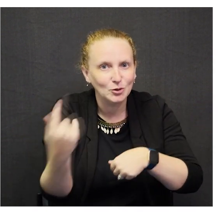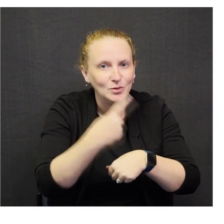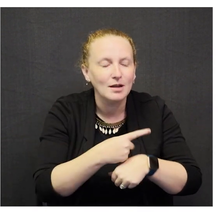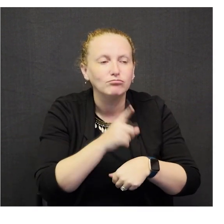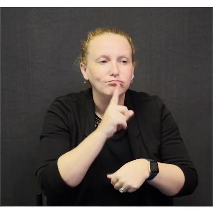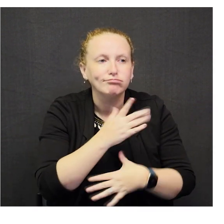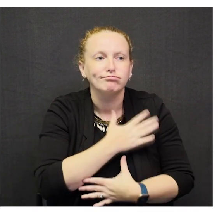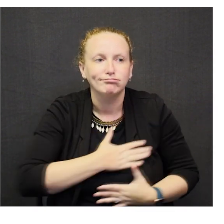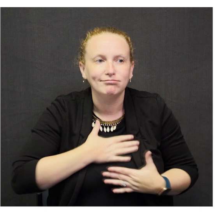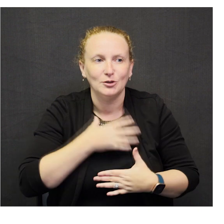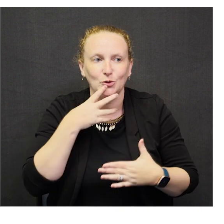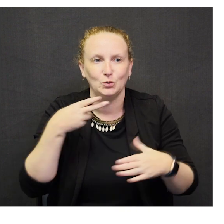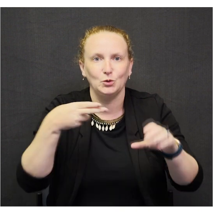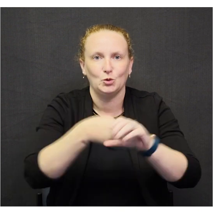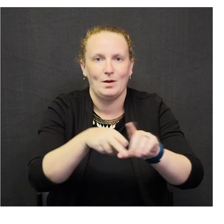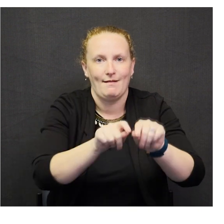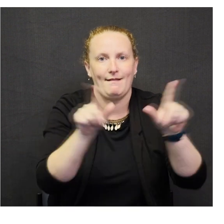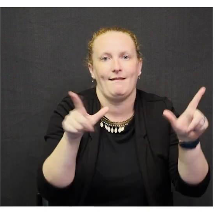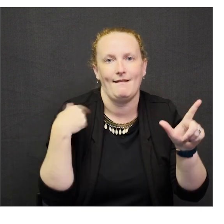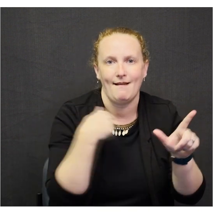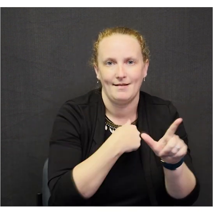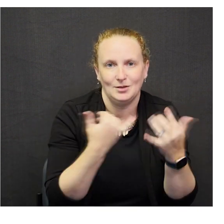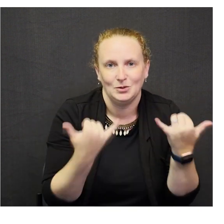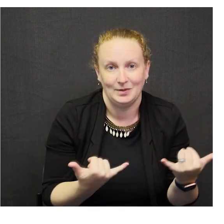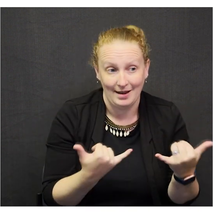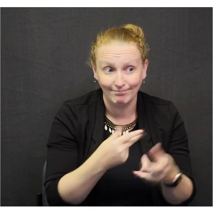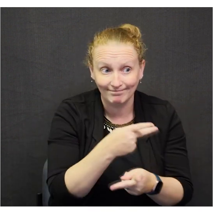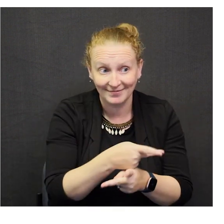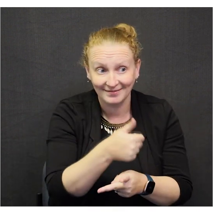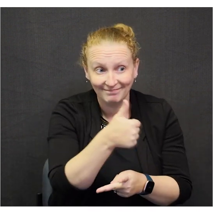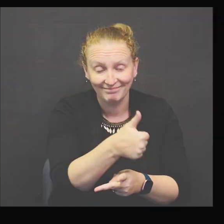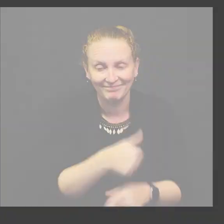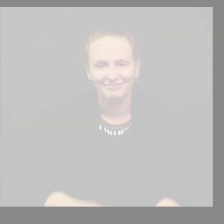joining us. Um, and stay safe. Thank you.